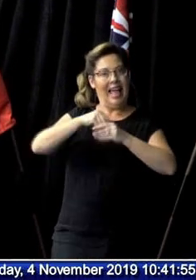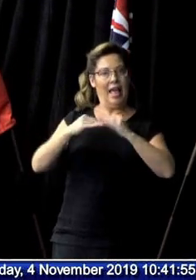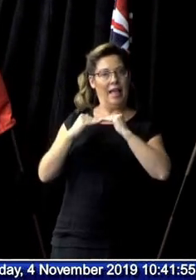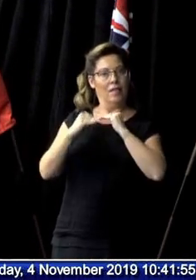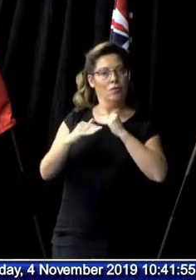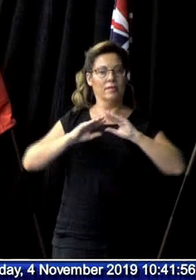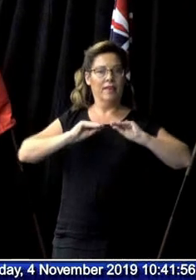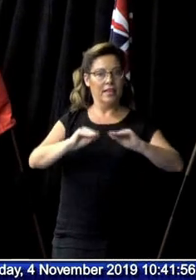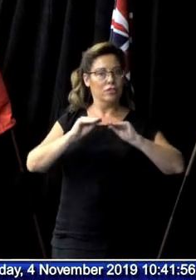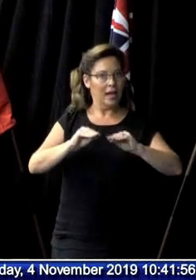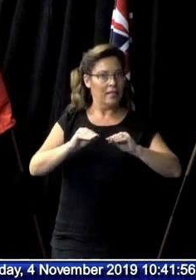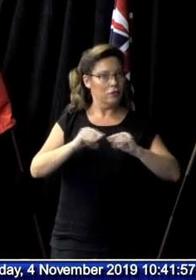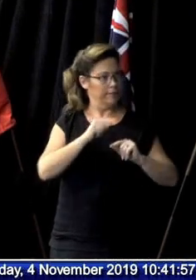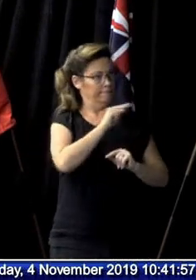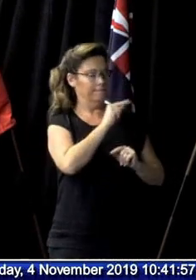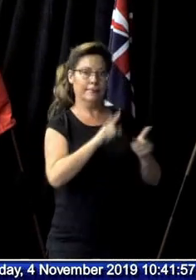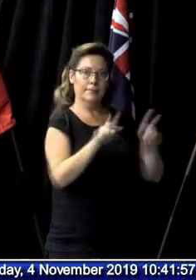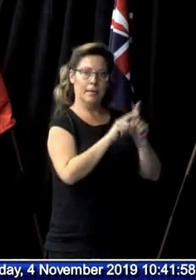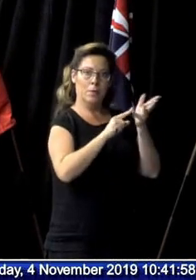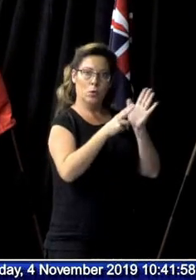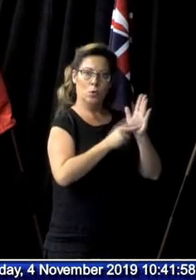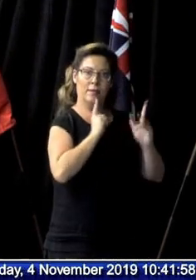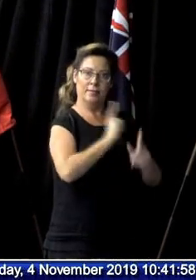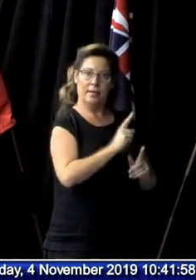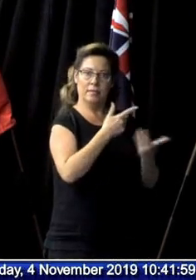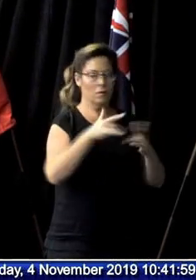This is an issue the Royal Commission will need to address.